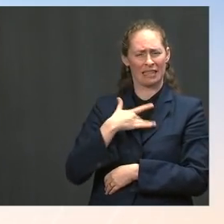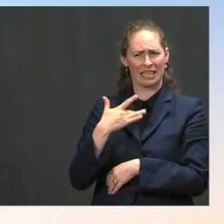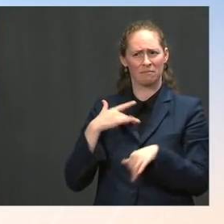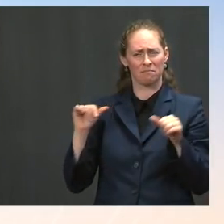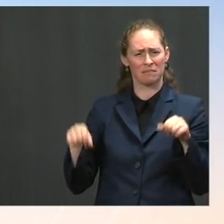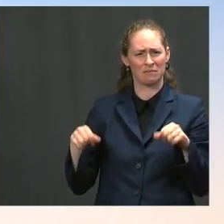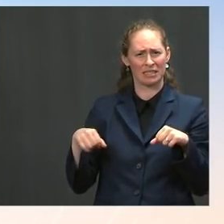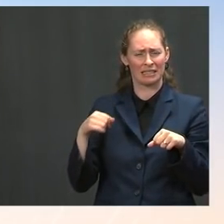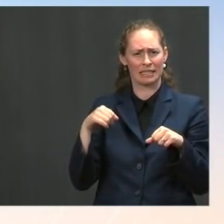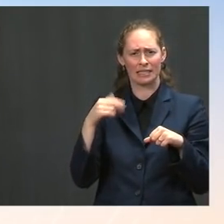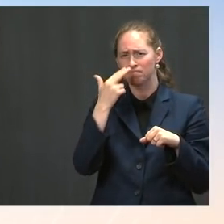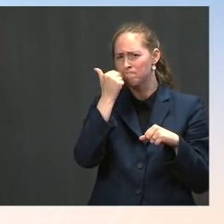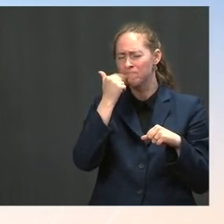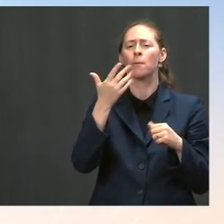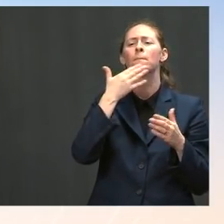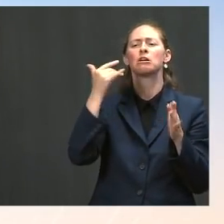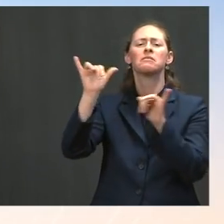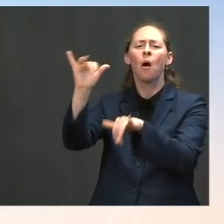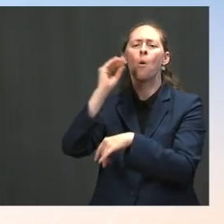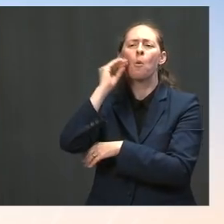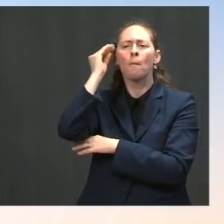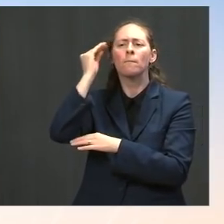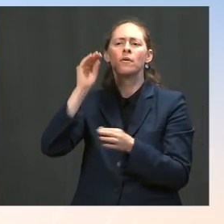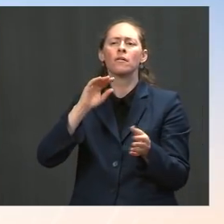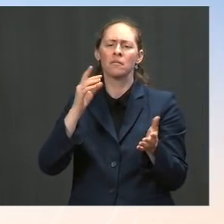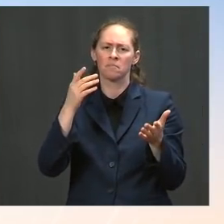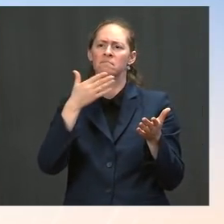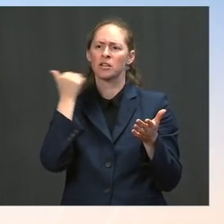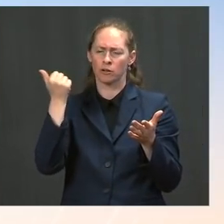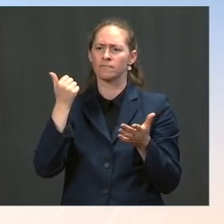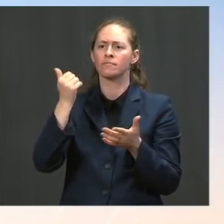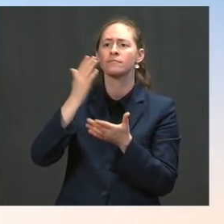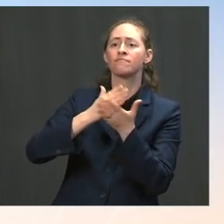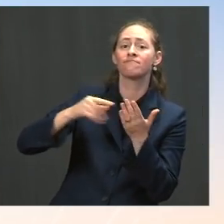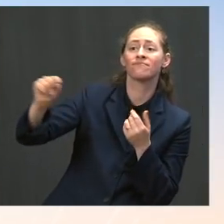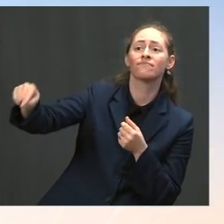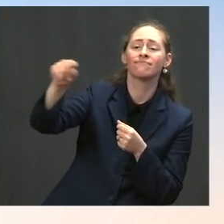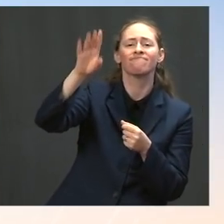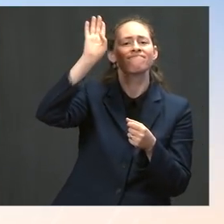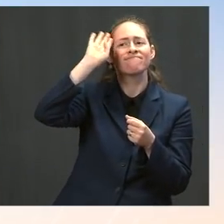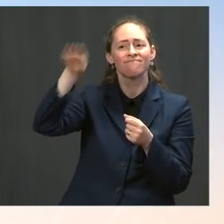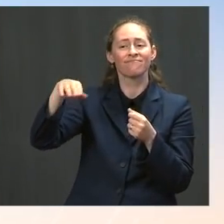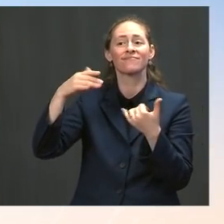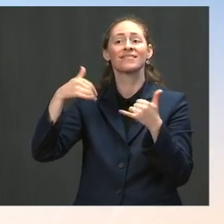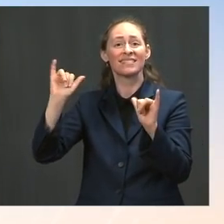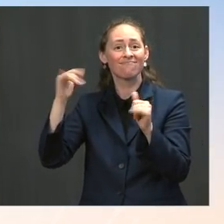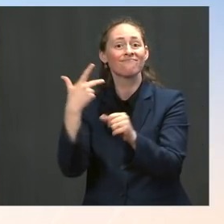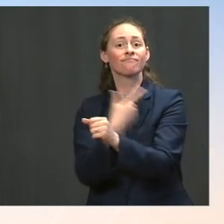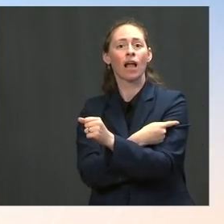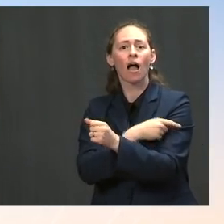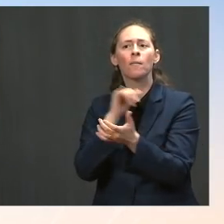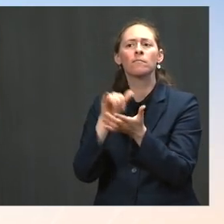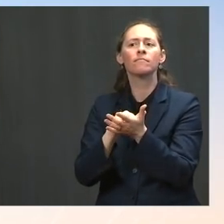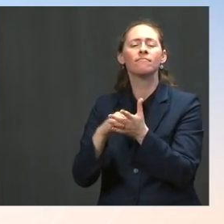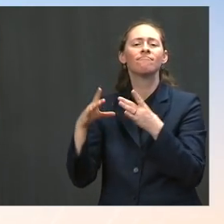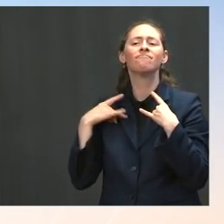while breakthrough cases will happen, the vaccines are effective and prevent against serious illness and death. We've seen that statistically across the country